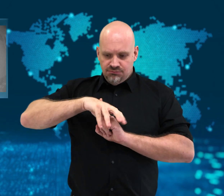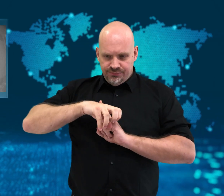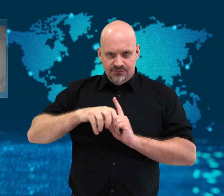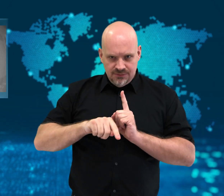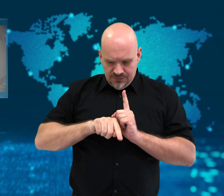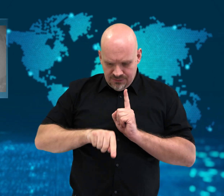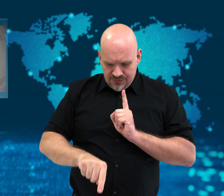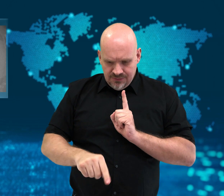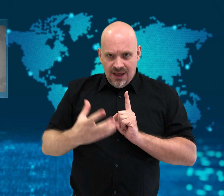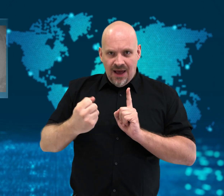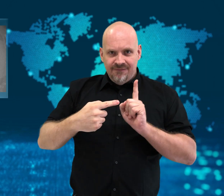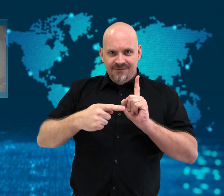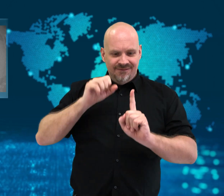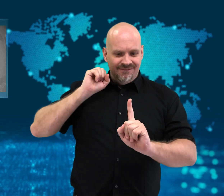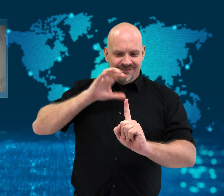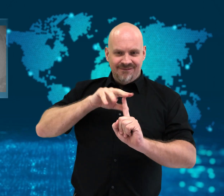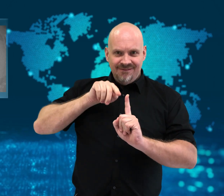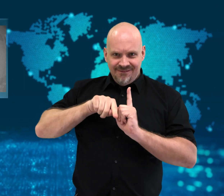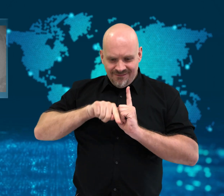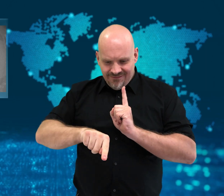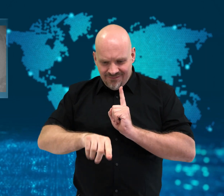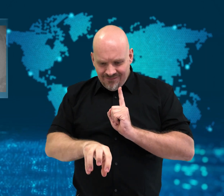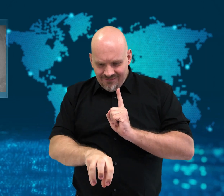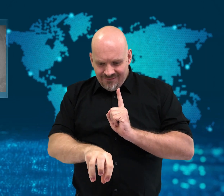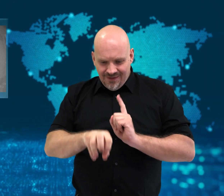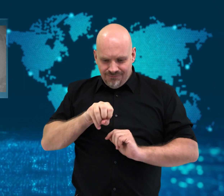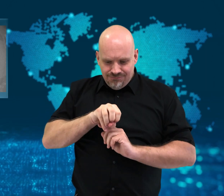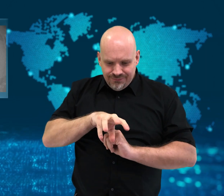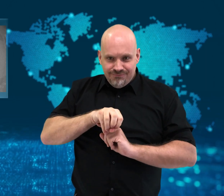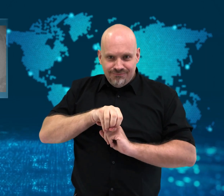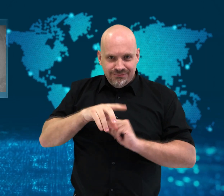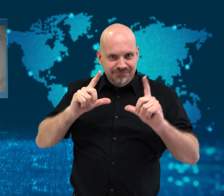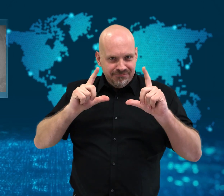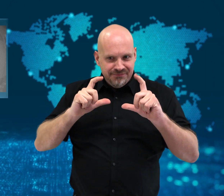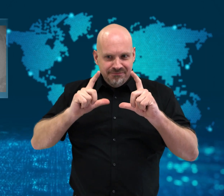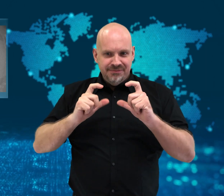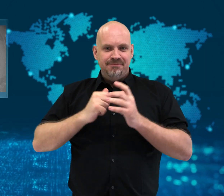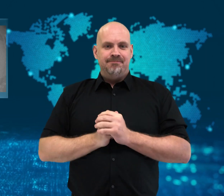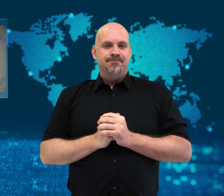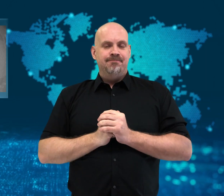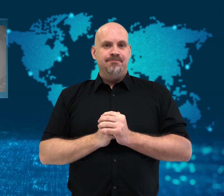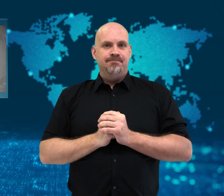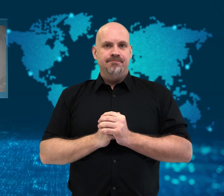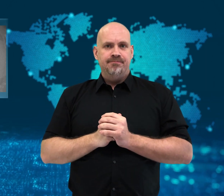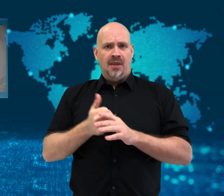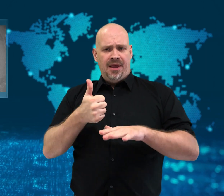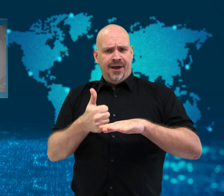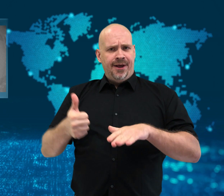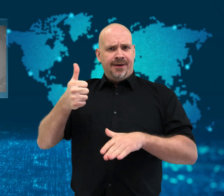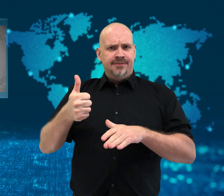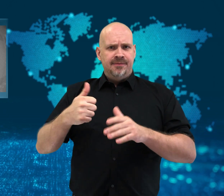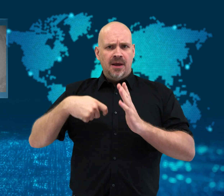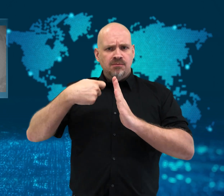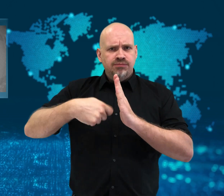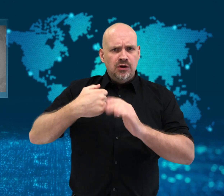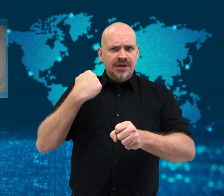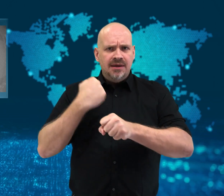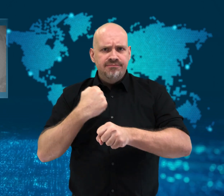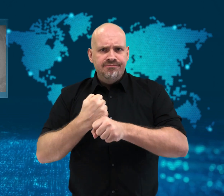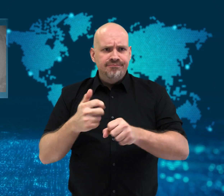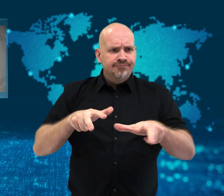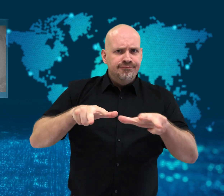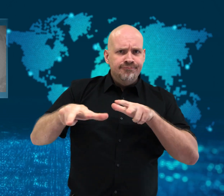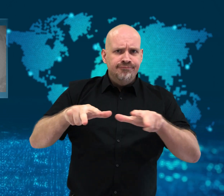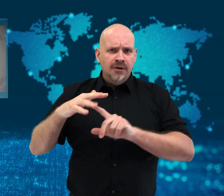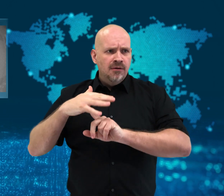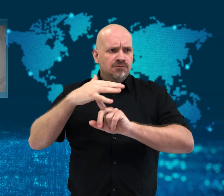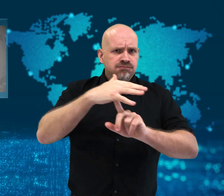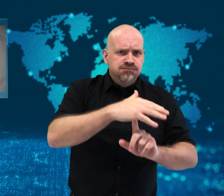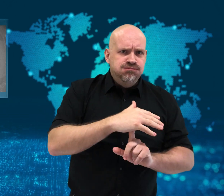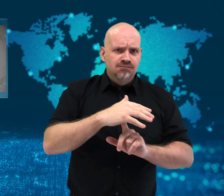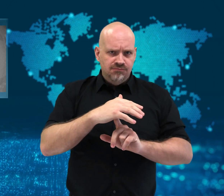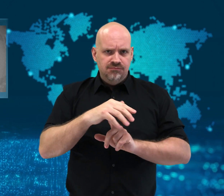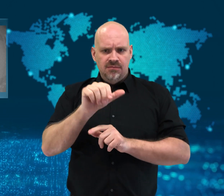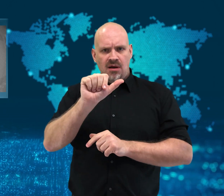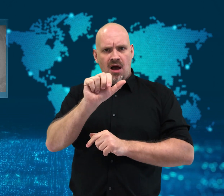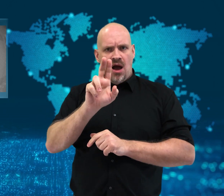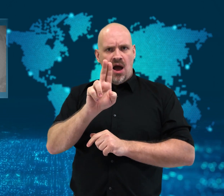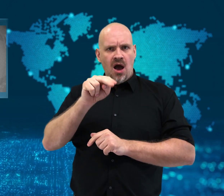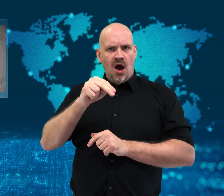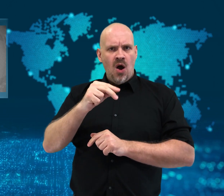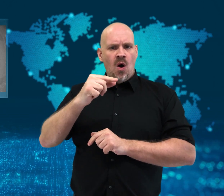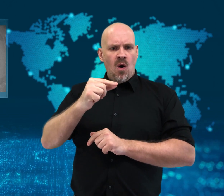The helicopter also took pictures of its own shadow on Mars’ soil.